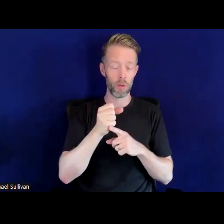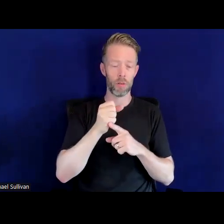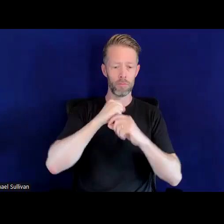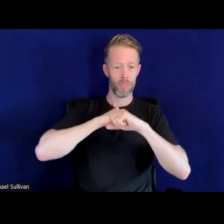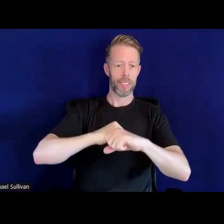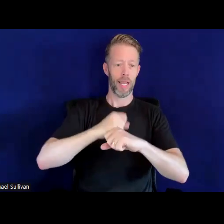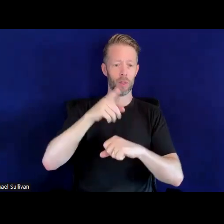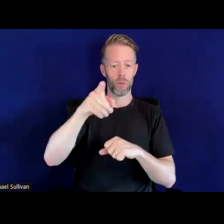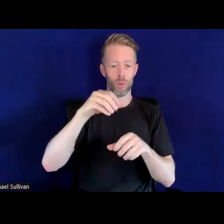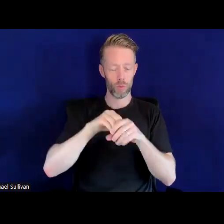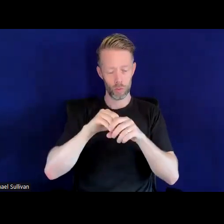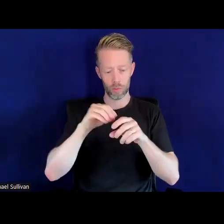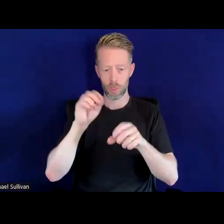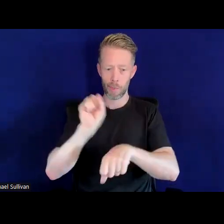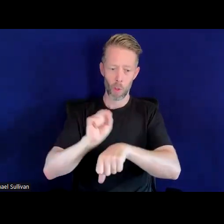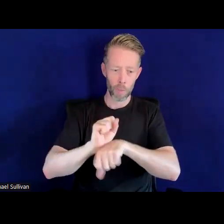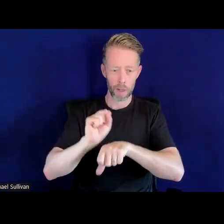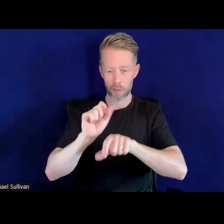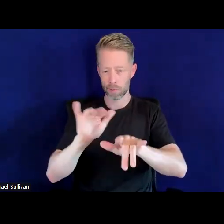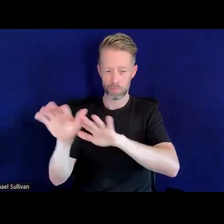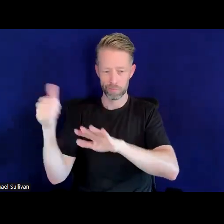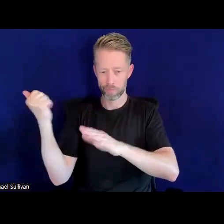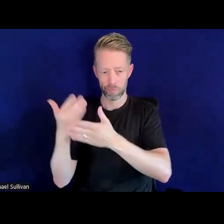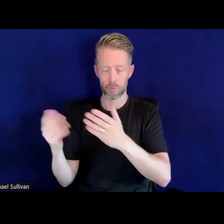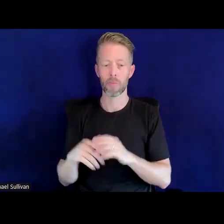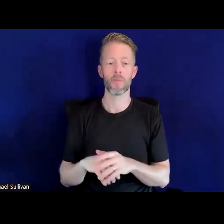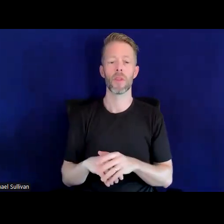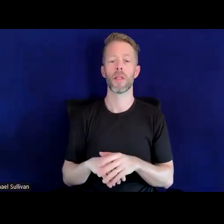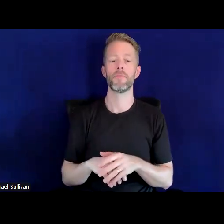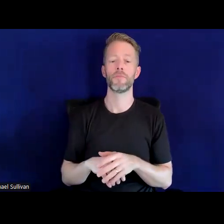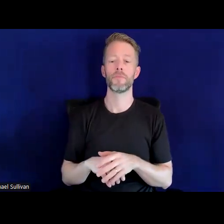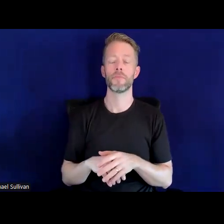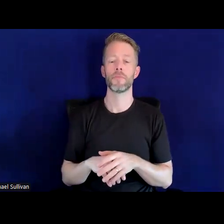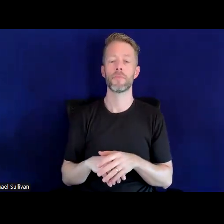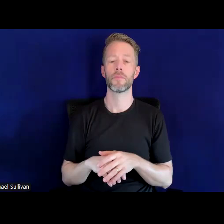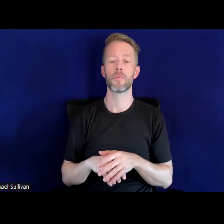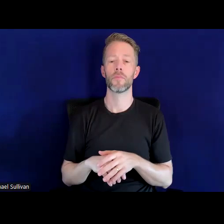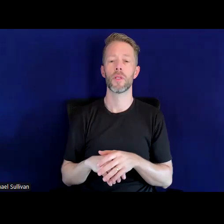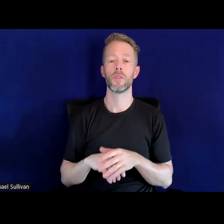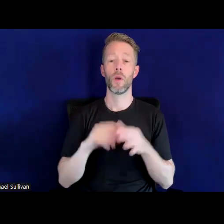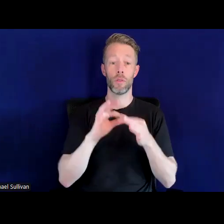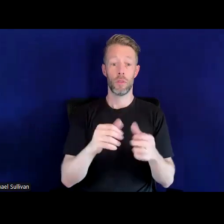and other situations. So for myself, all through